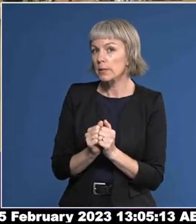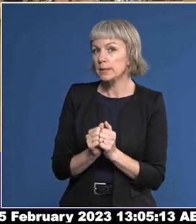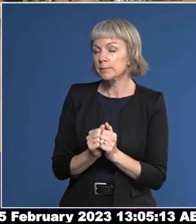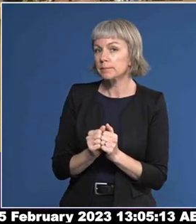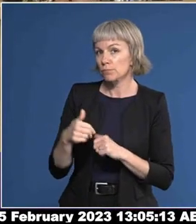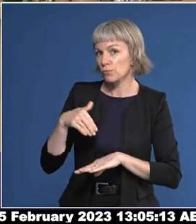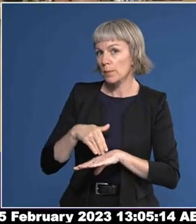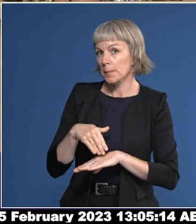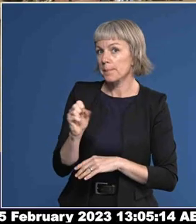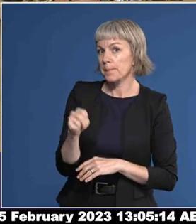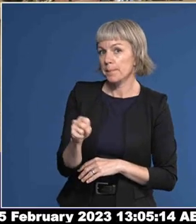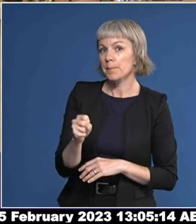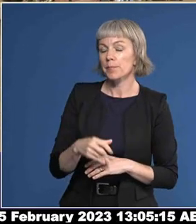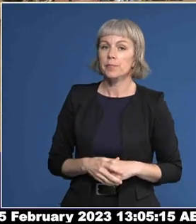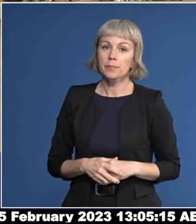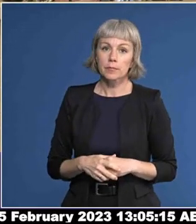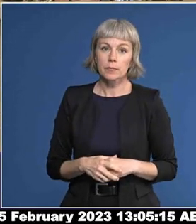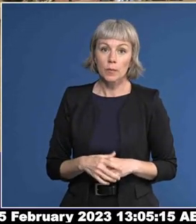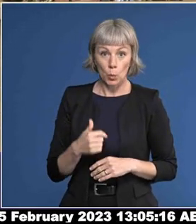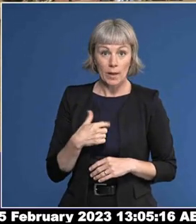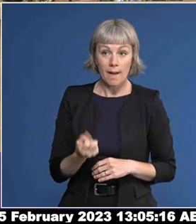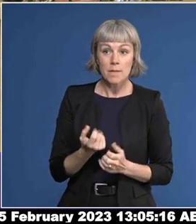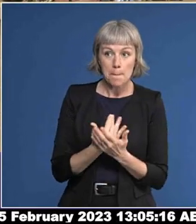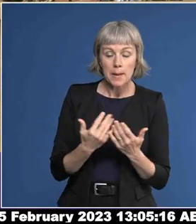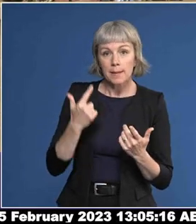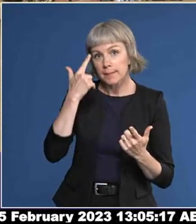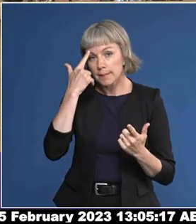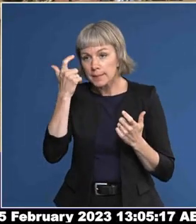There are a number of initiatives that we are involved in to try and increase the